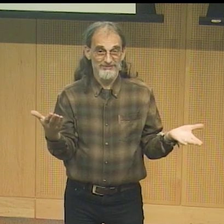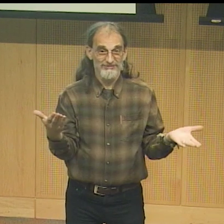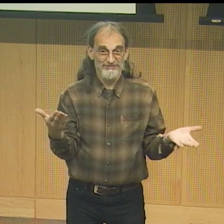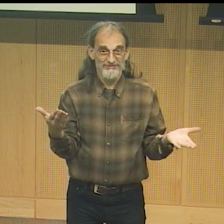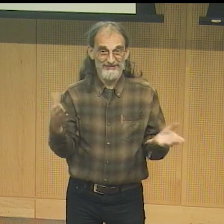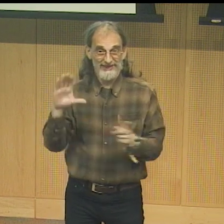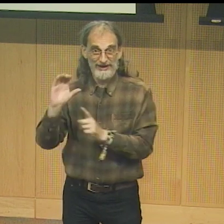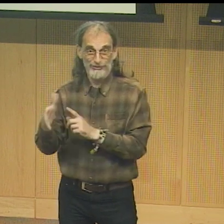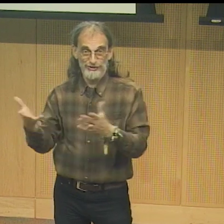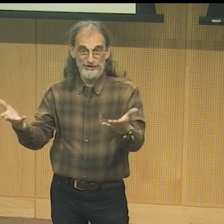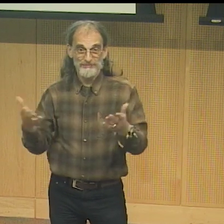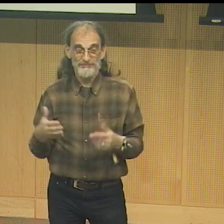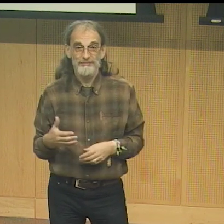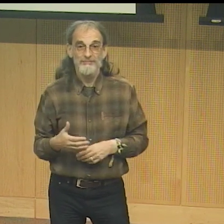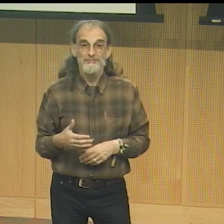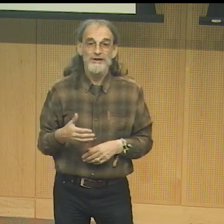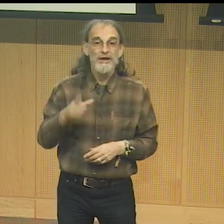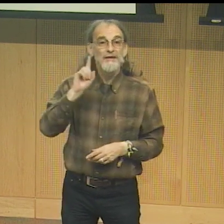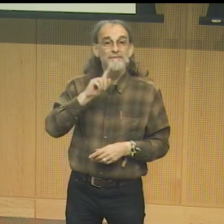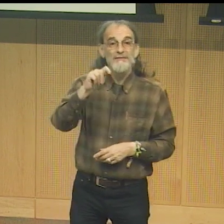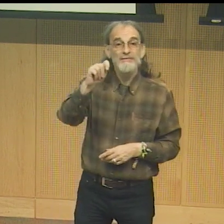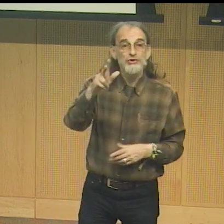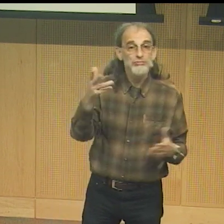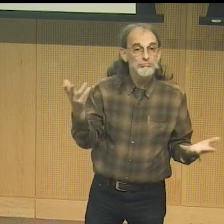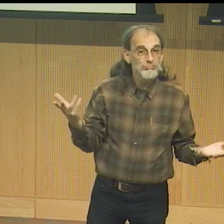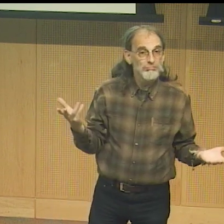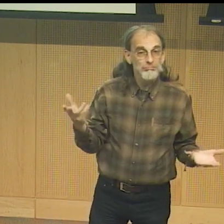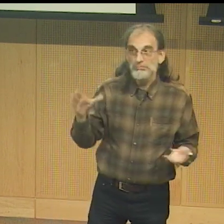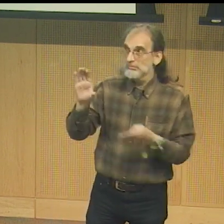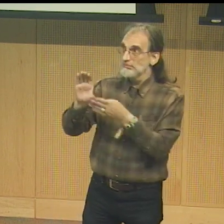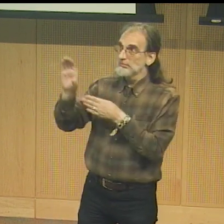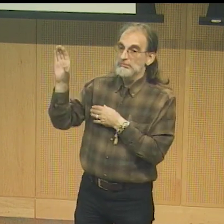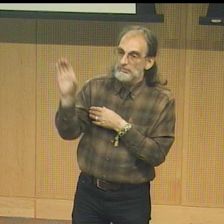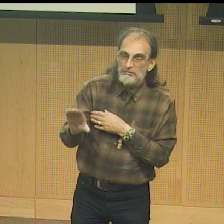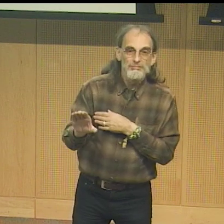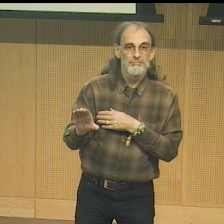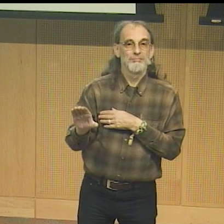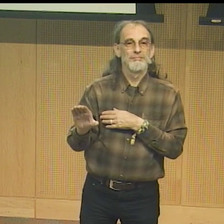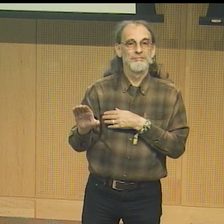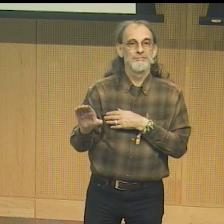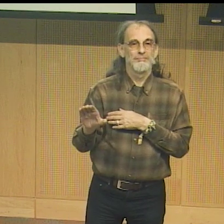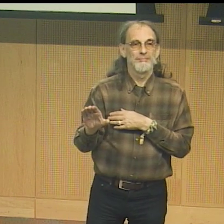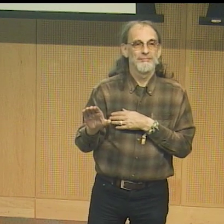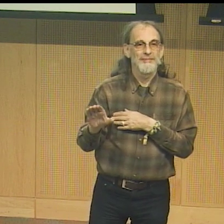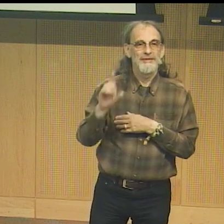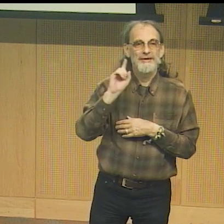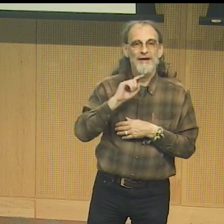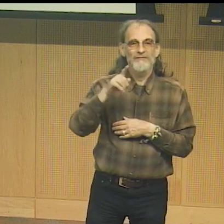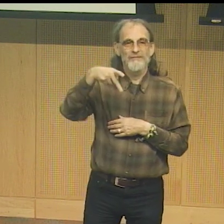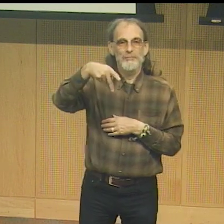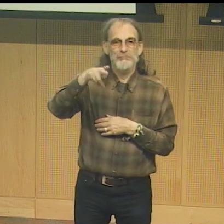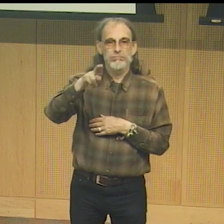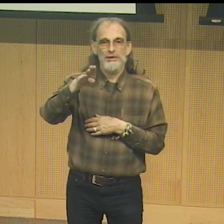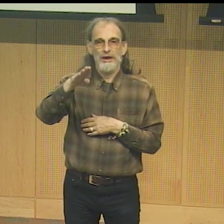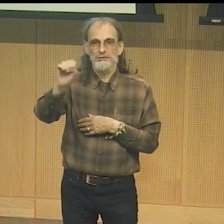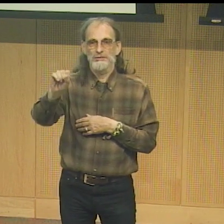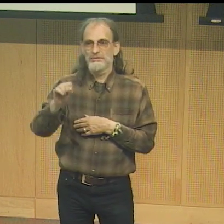We have preservation of many other cultural aspects like museums. Deaf television needs to receive greater funding,